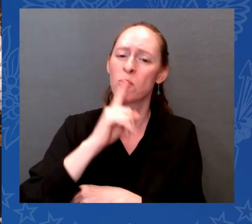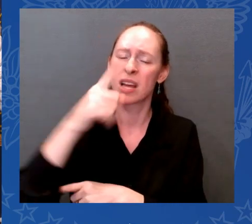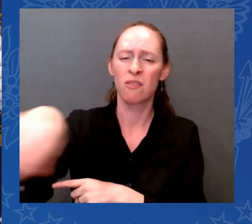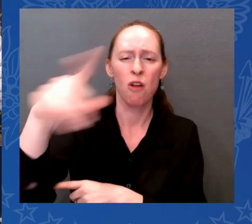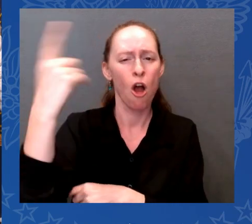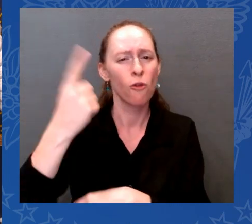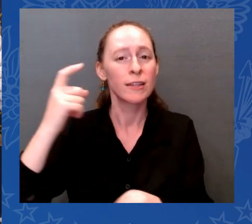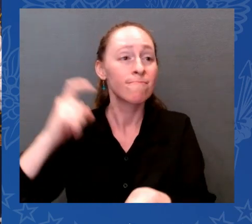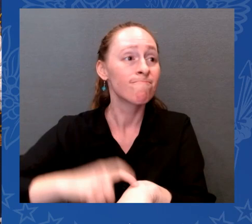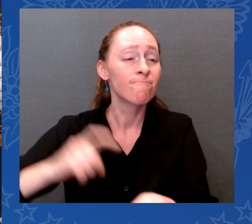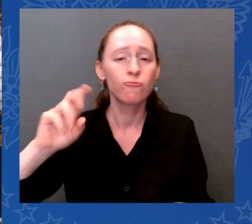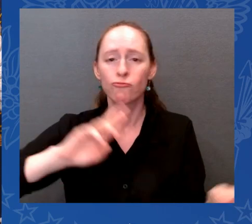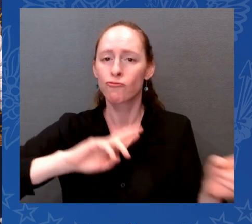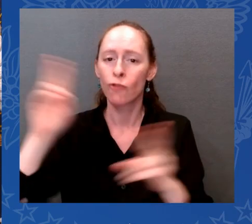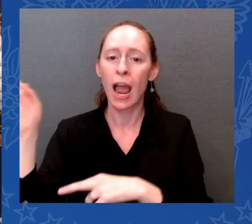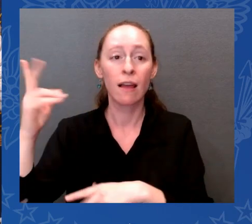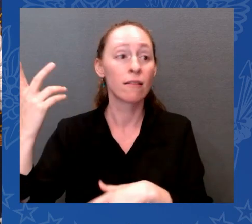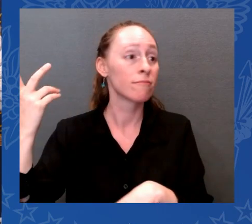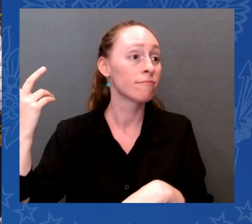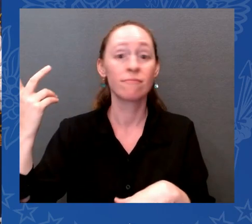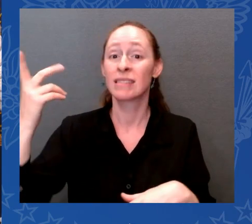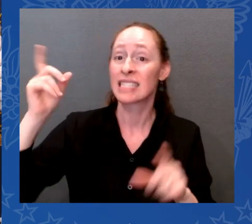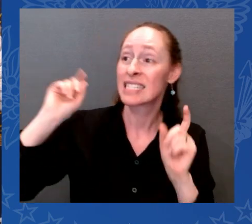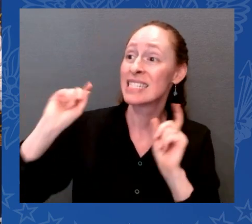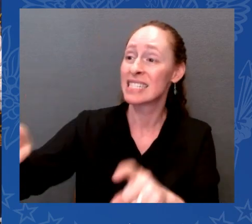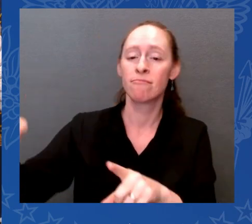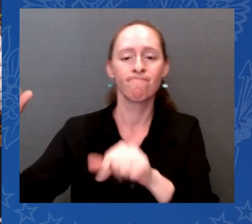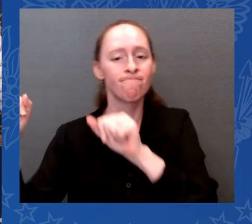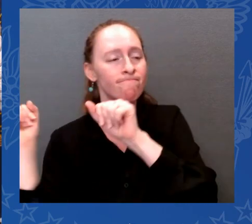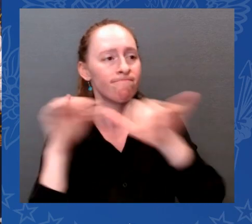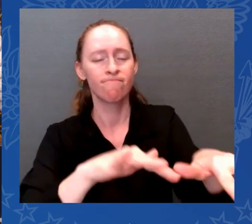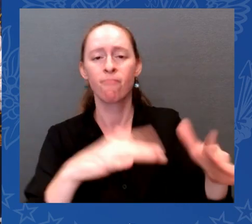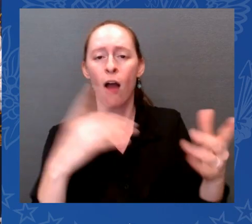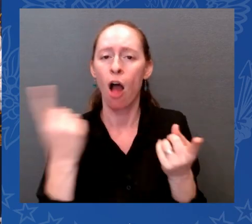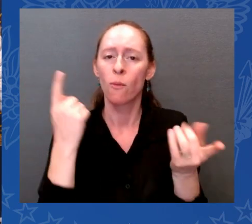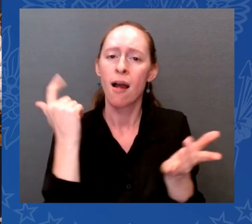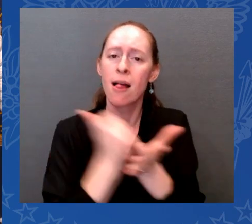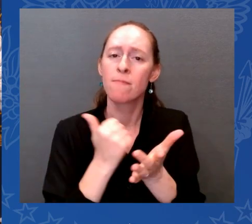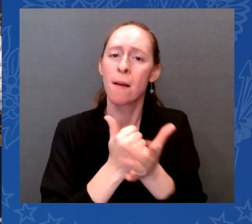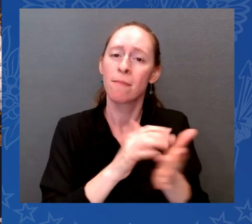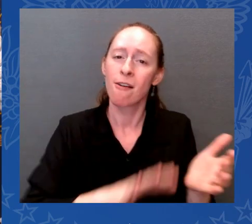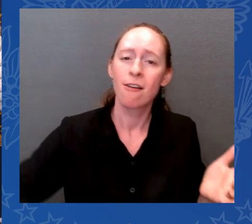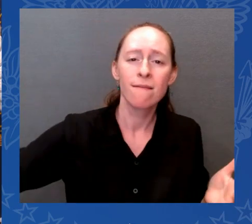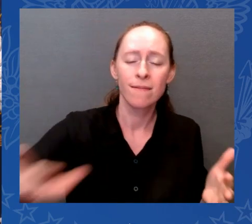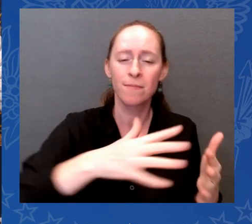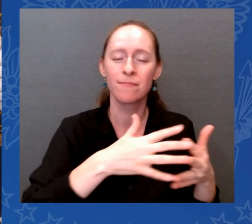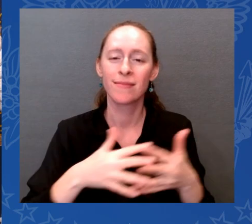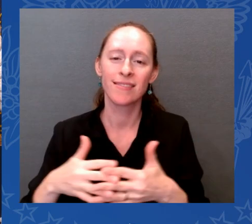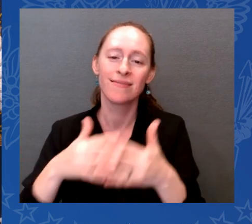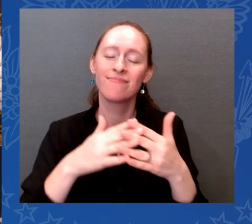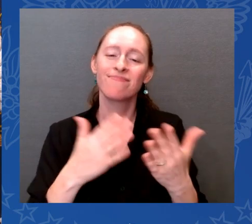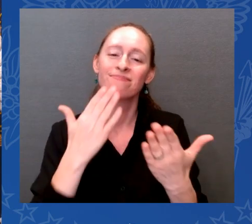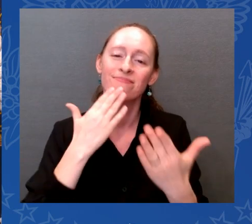all across this country right now as I speak. So God bless you all. And may God protect our firefighters.